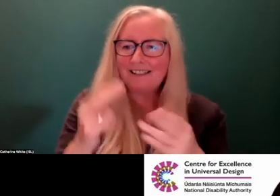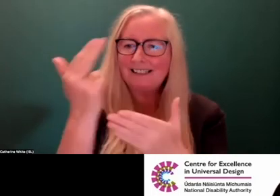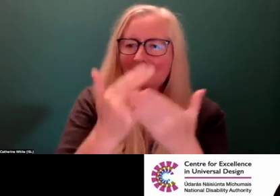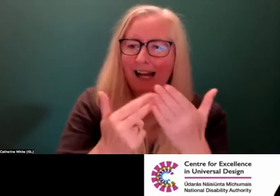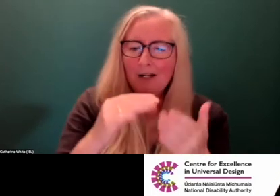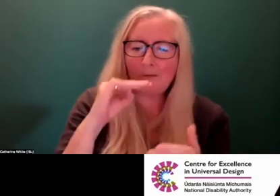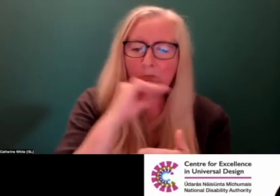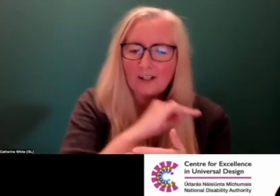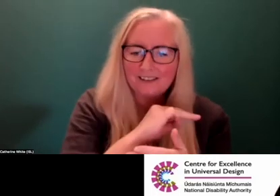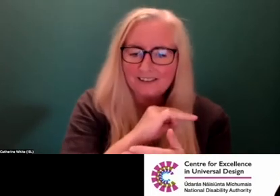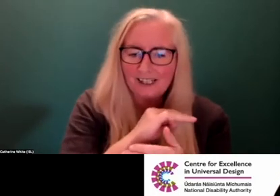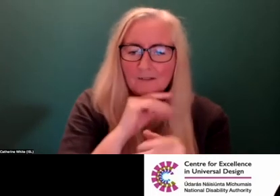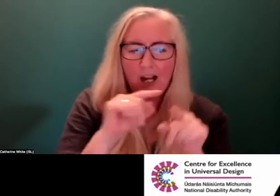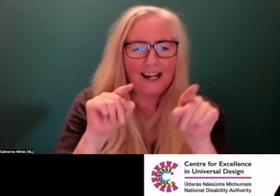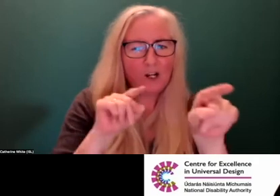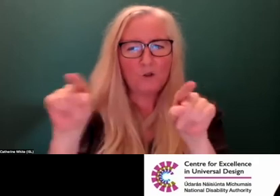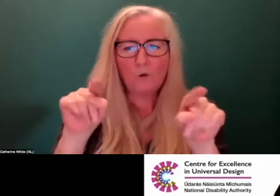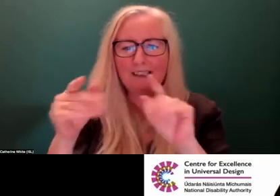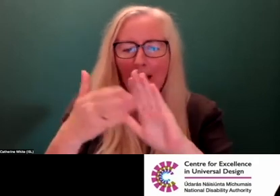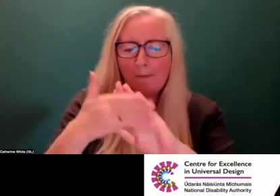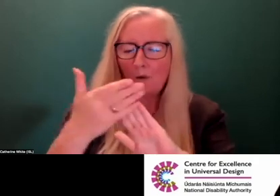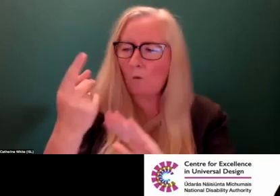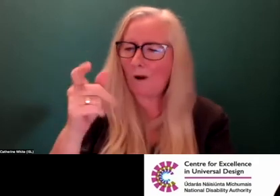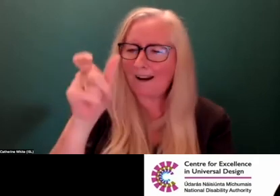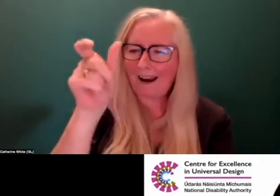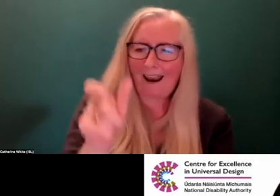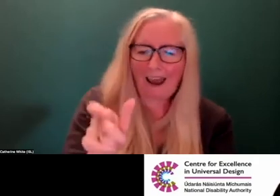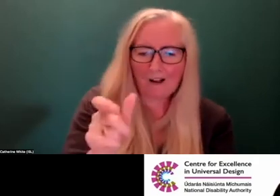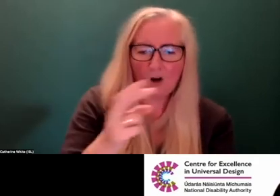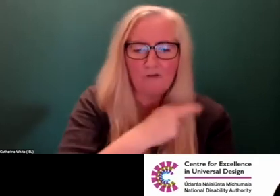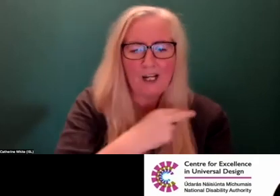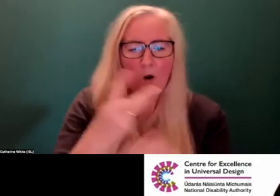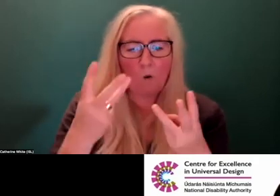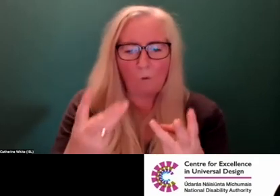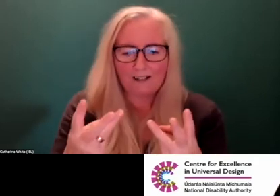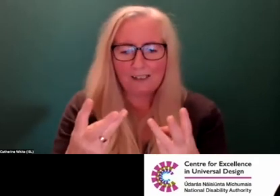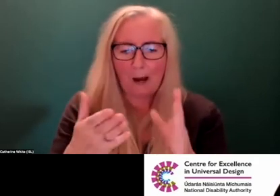And I think for the India building, there was a client who really wanted to